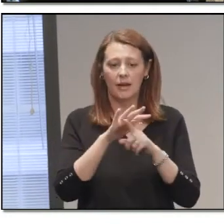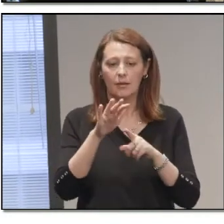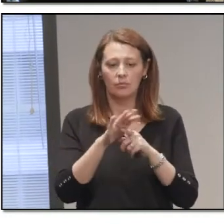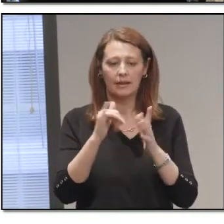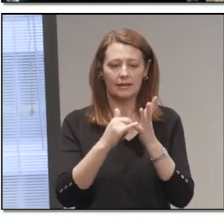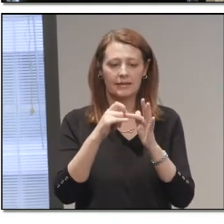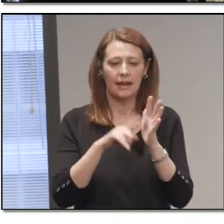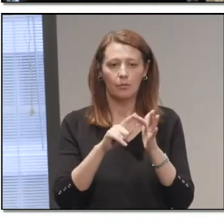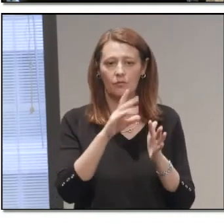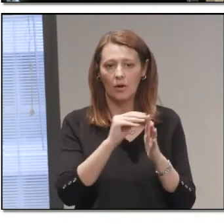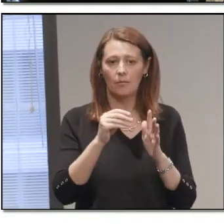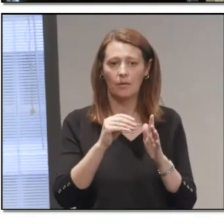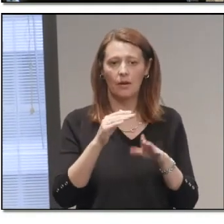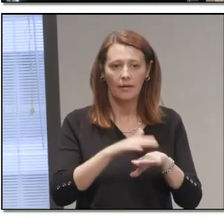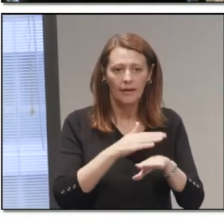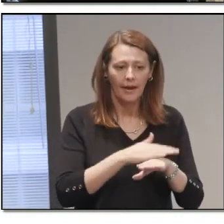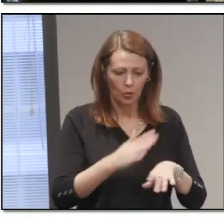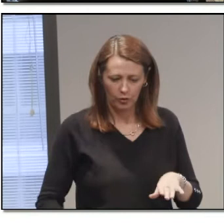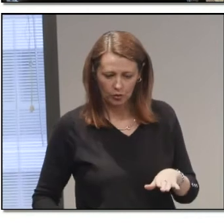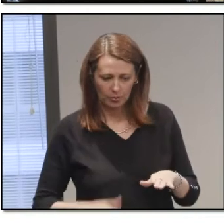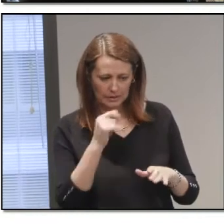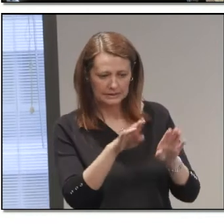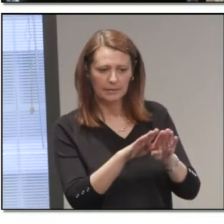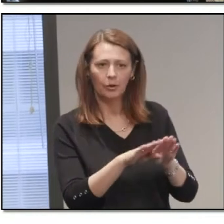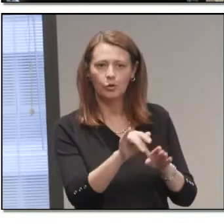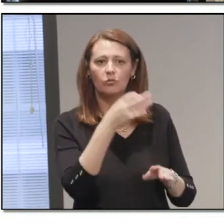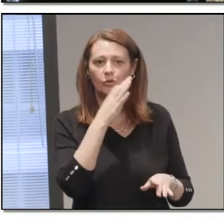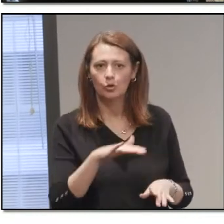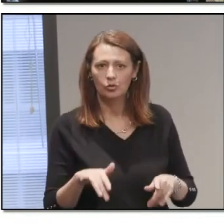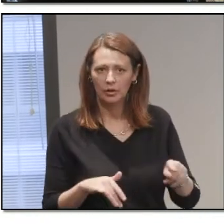particularly cats, because they have similar behaviours to children, but people who have